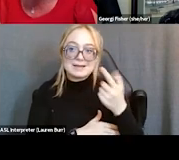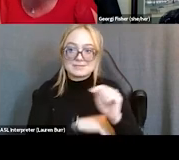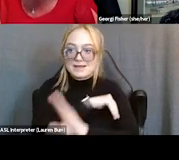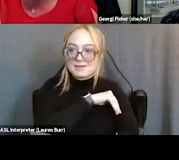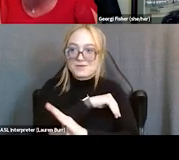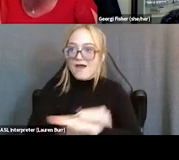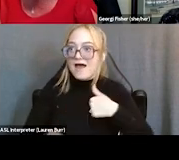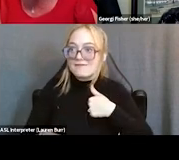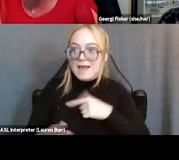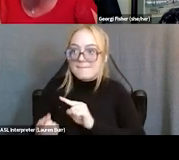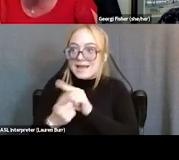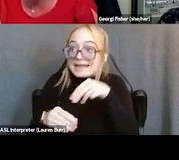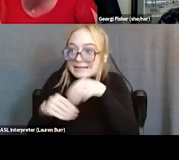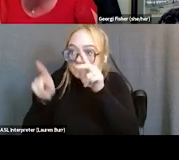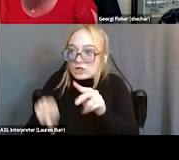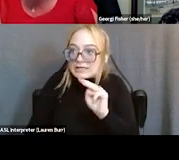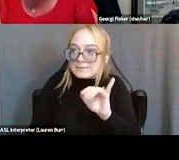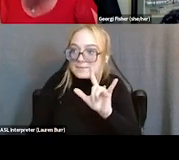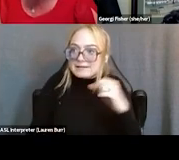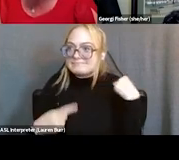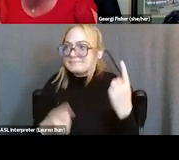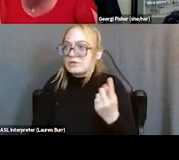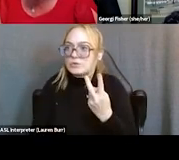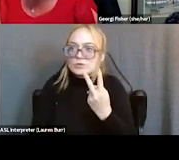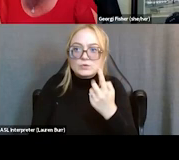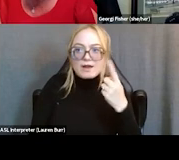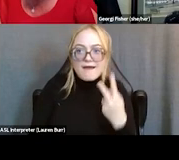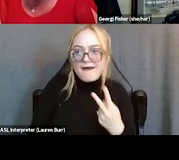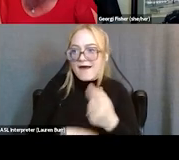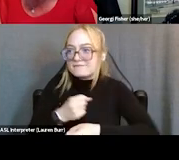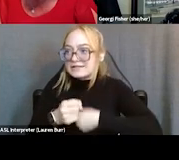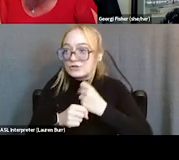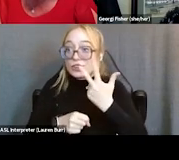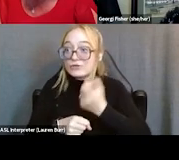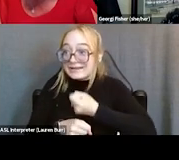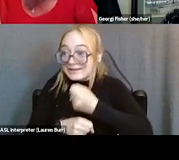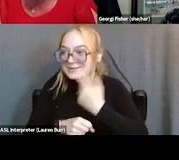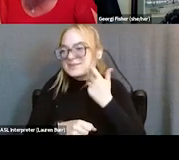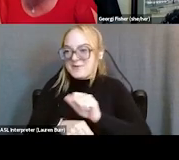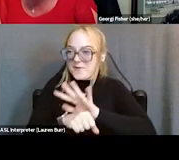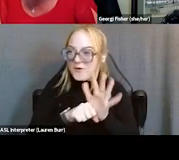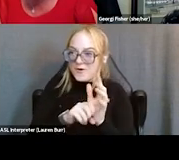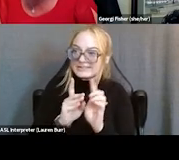three years in person be because of COVID. So we get together at the table over a couple of days